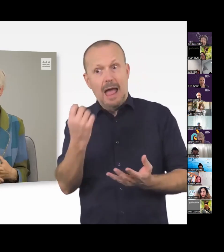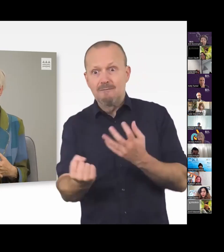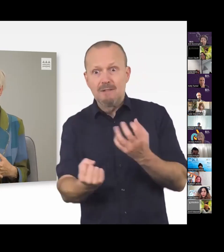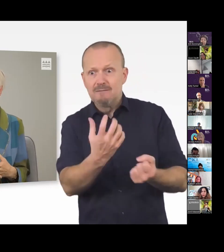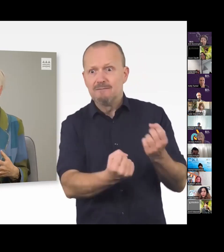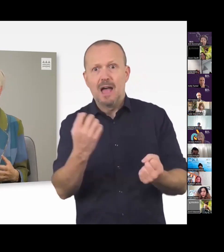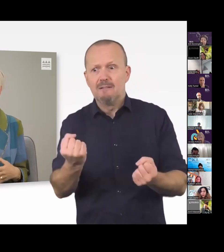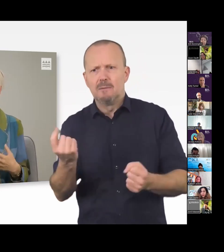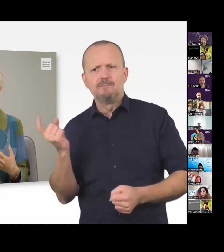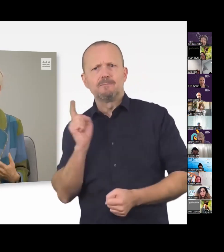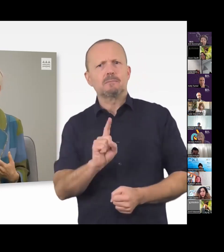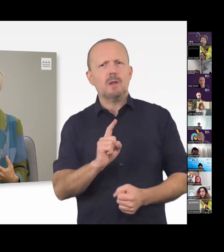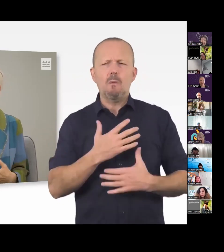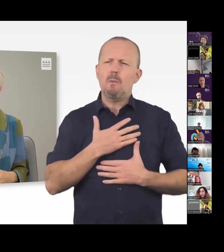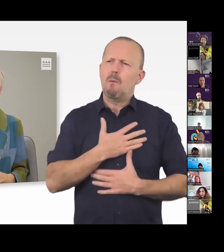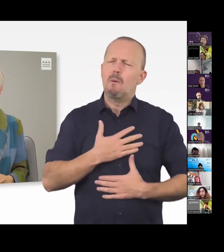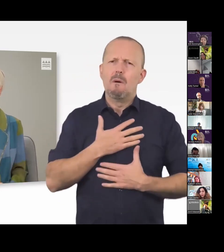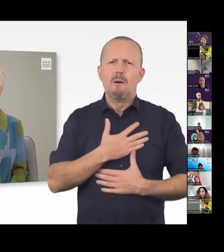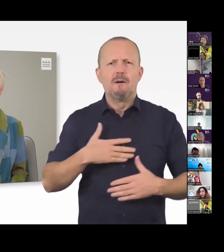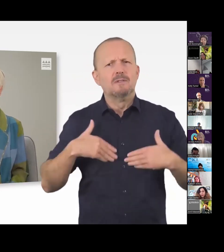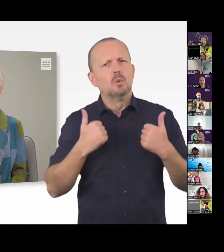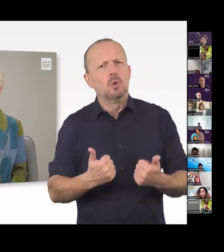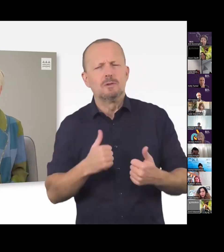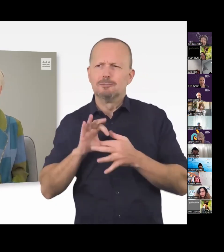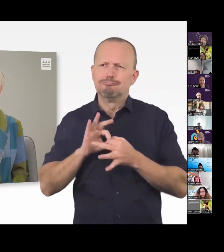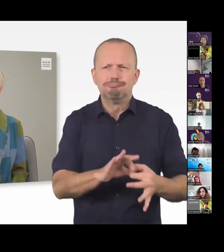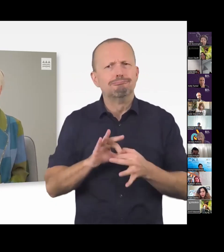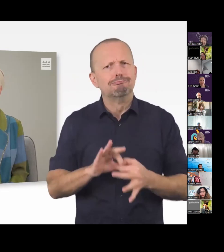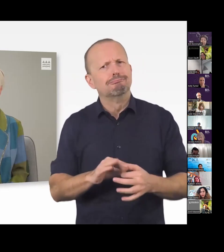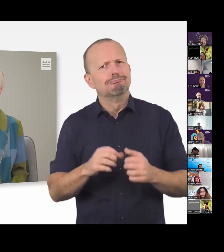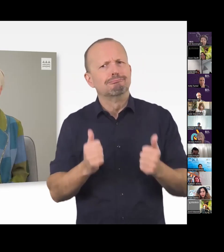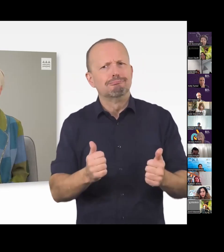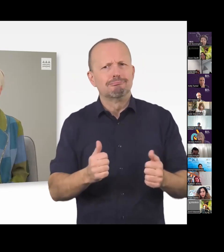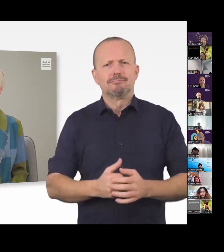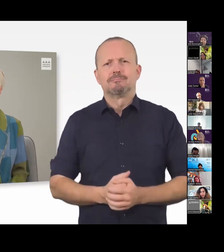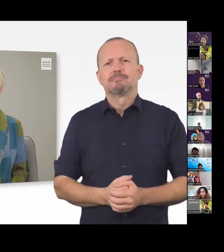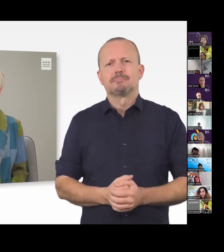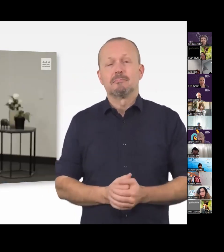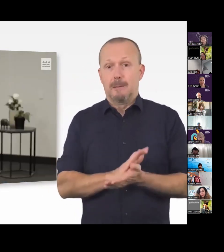because it's a very enriching experience that we all have if that's the case.